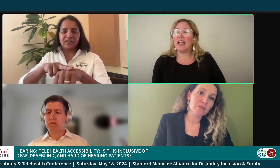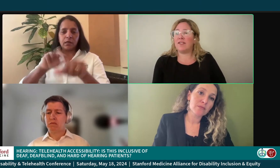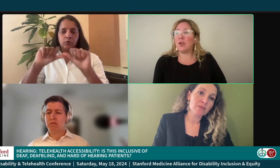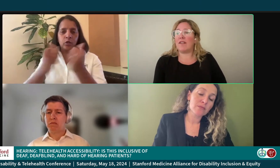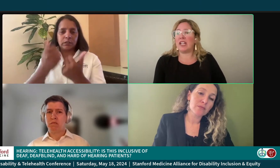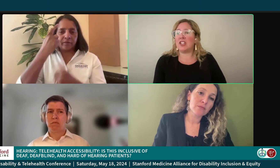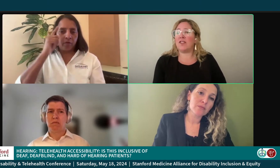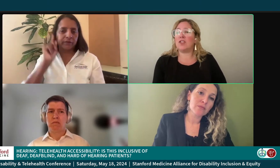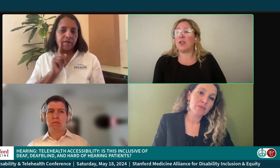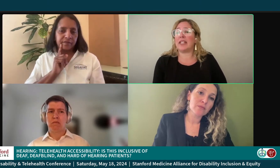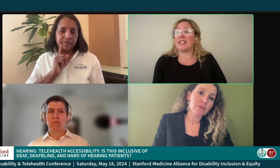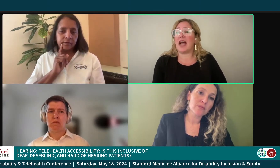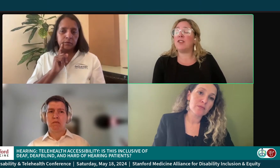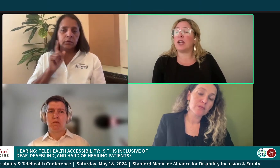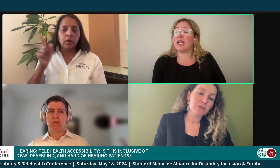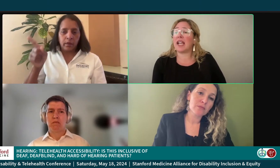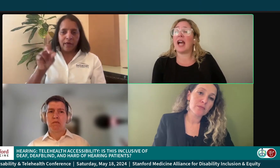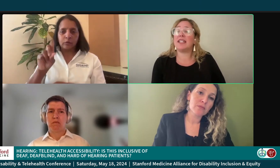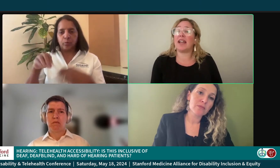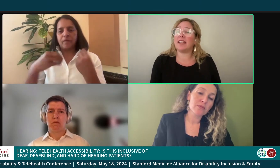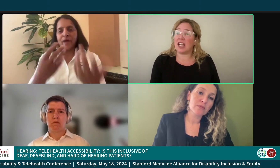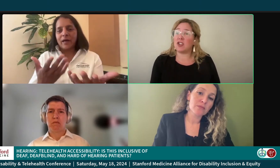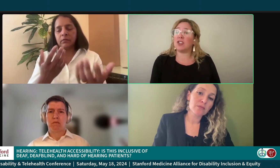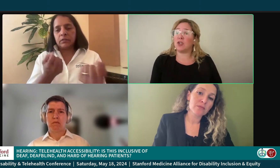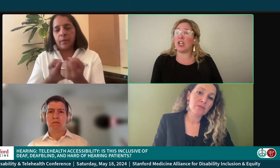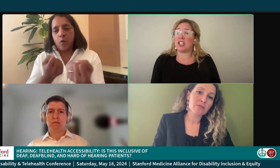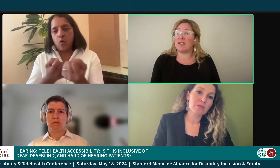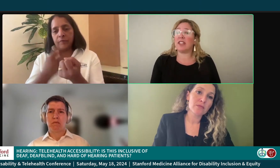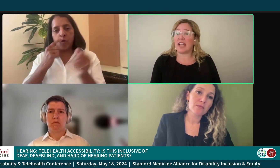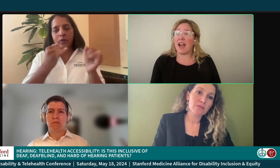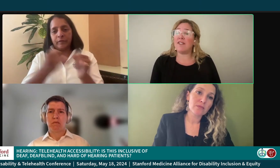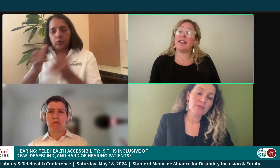if you have an individual that's deaf, you can contact the National Association of the Deaf and